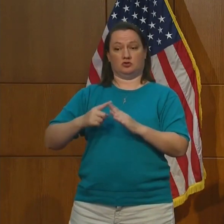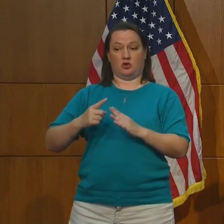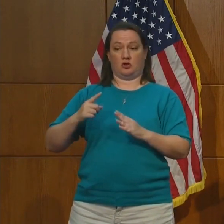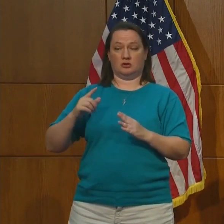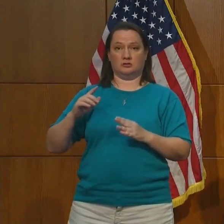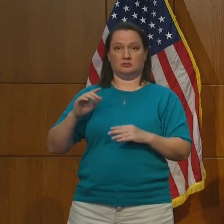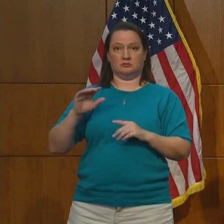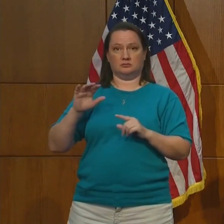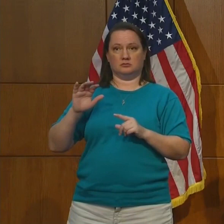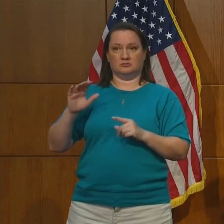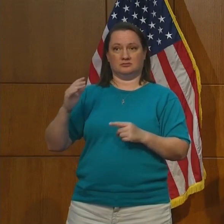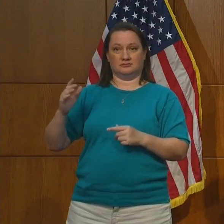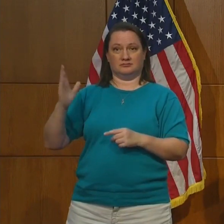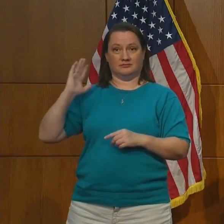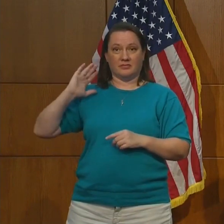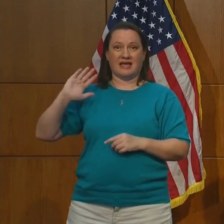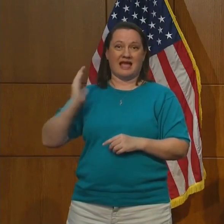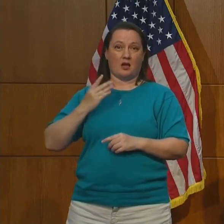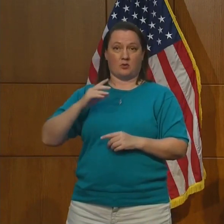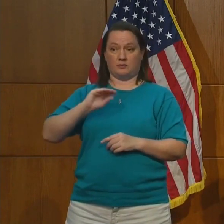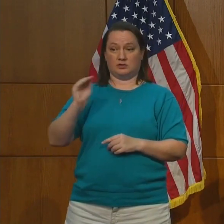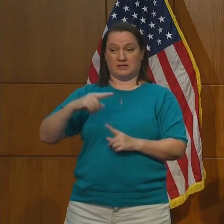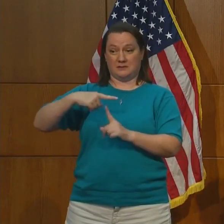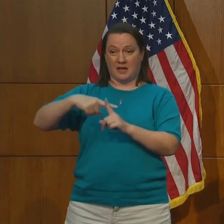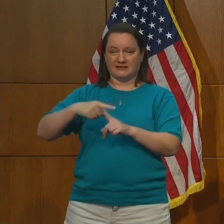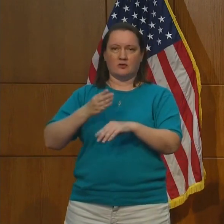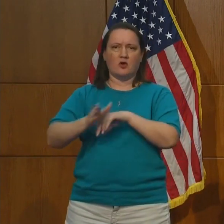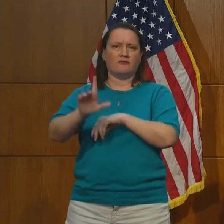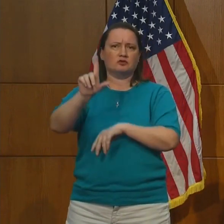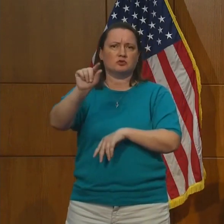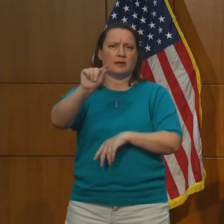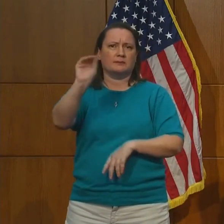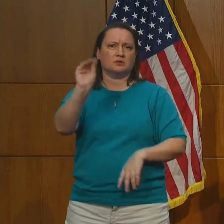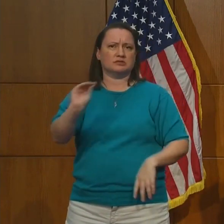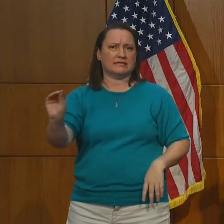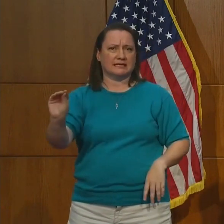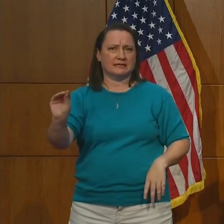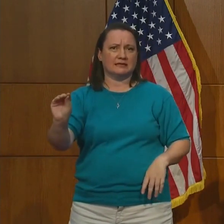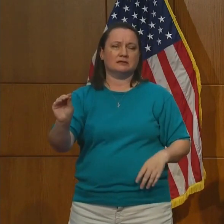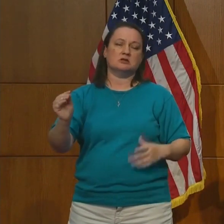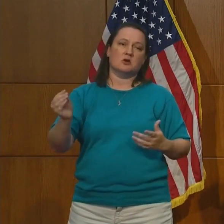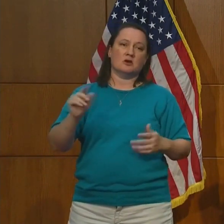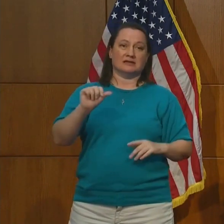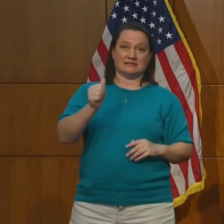THAT WE CAN SO BUT IT'S MORE OF THE TREND AND AS YOUR MEMBER